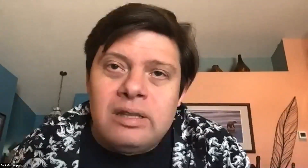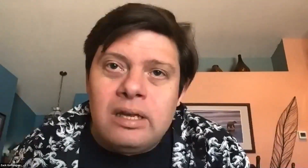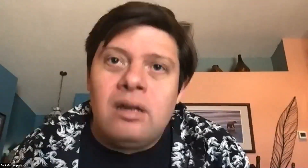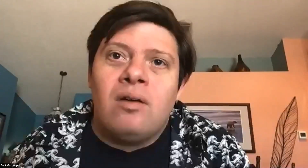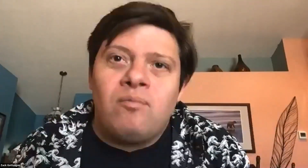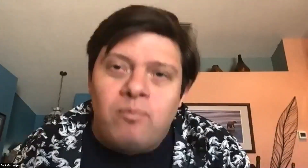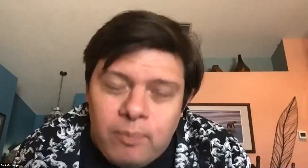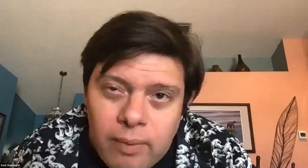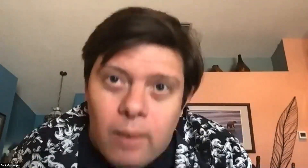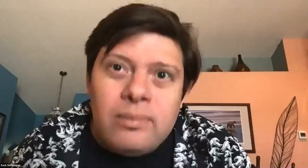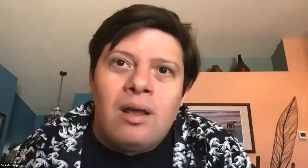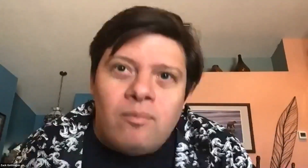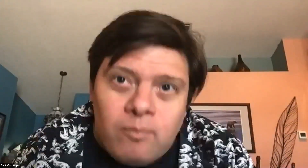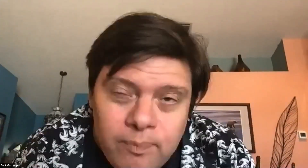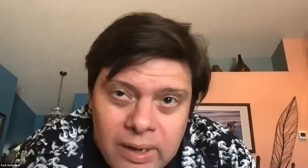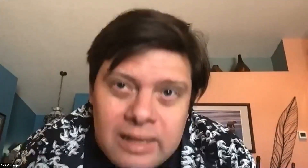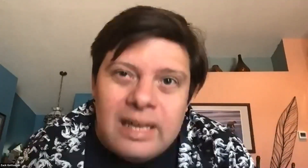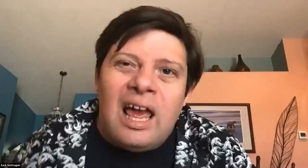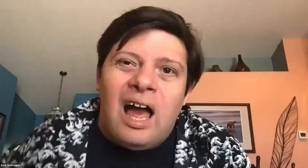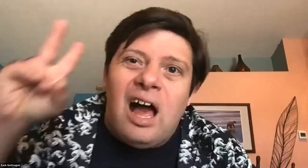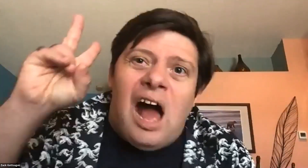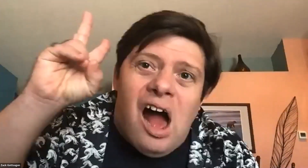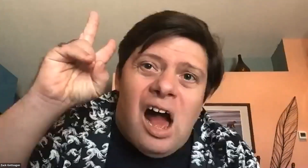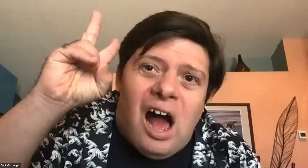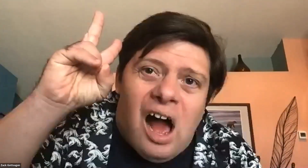, you know,